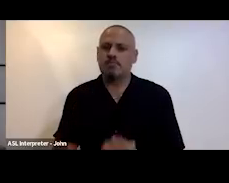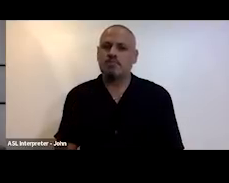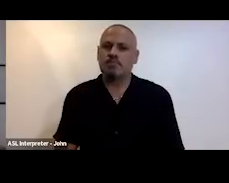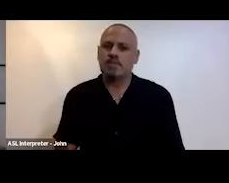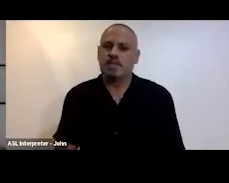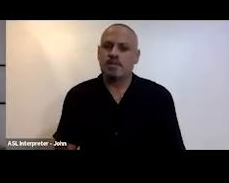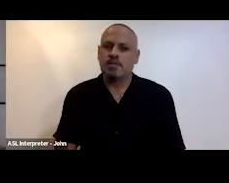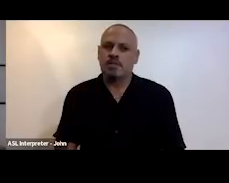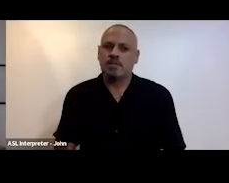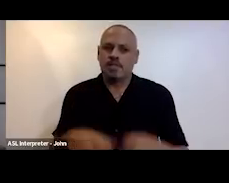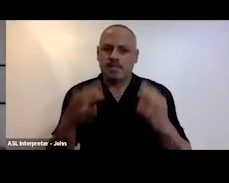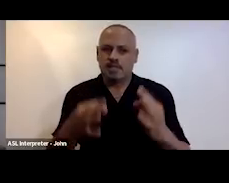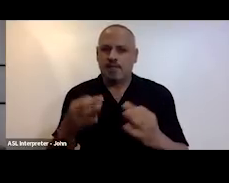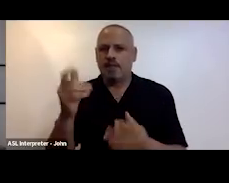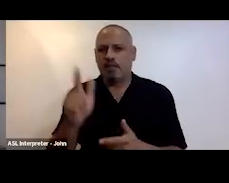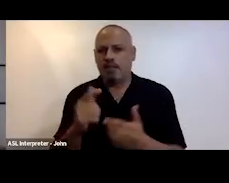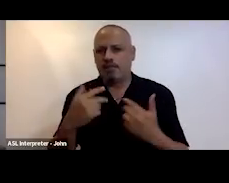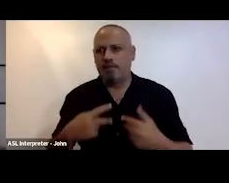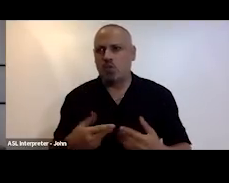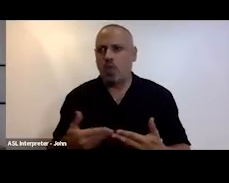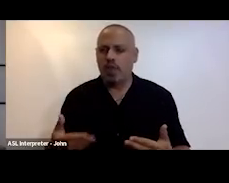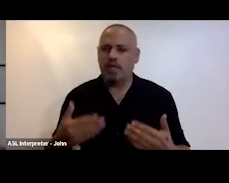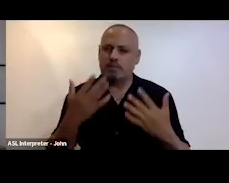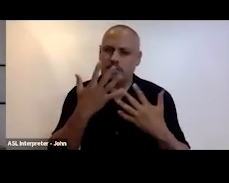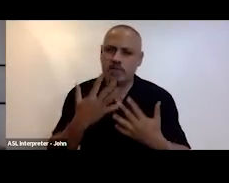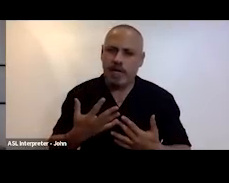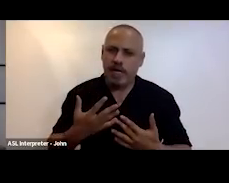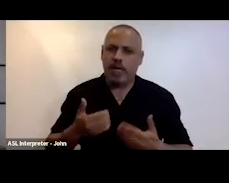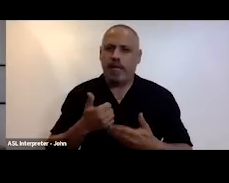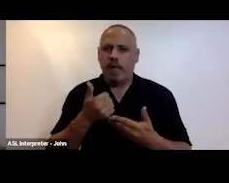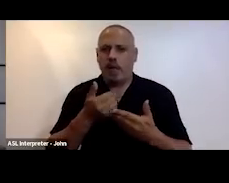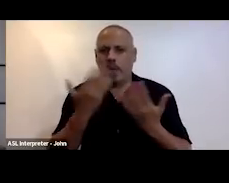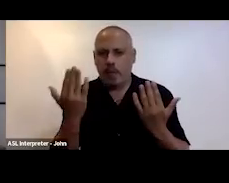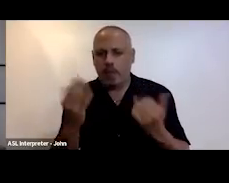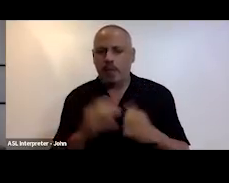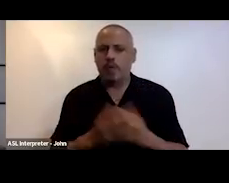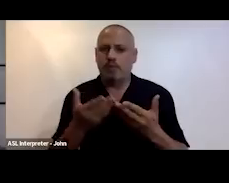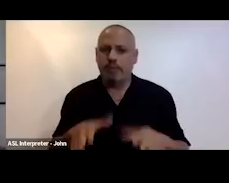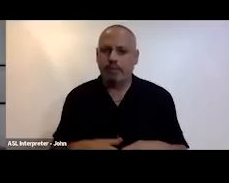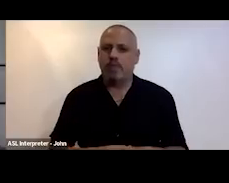Certainly, the less visible things like sadness and hopelessness are probably going on, but I think the things that we're likely to see more